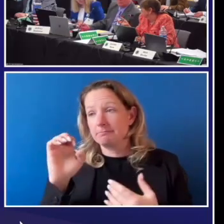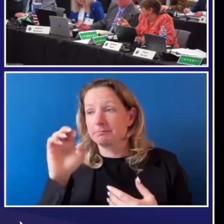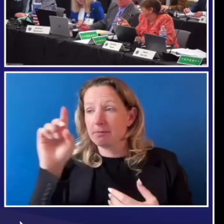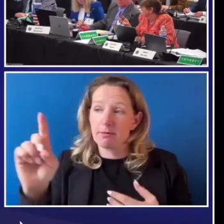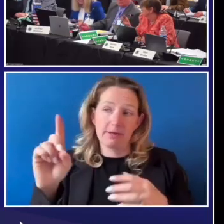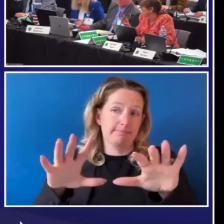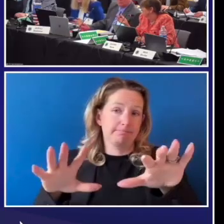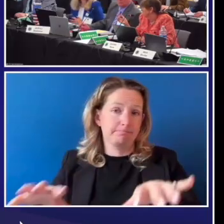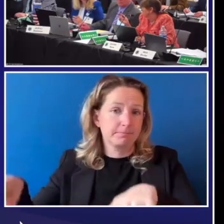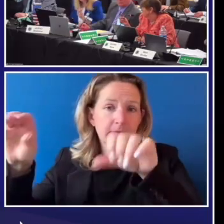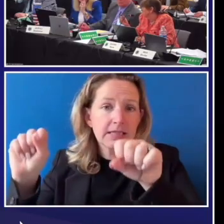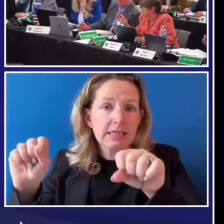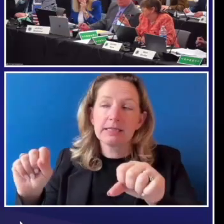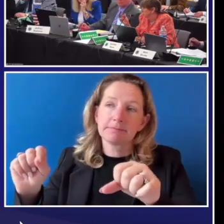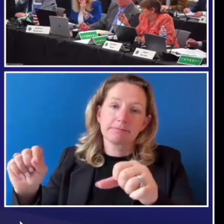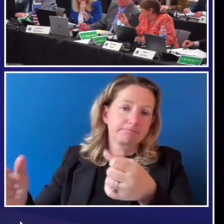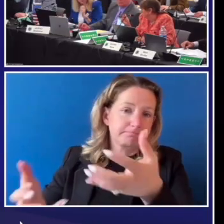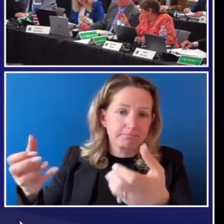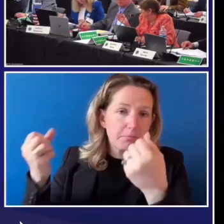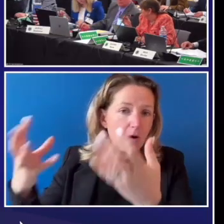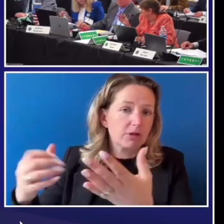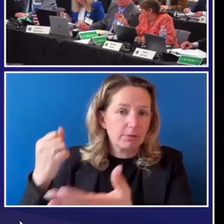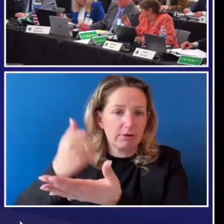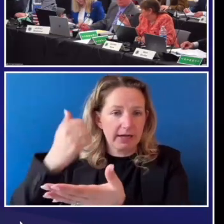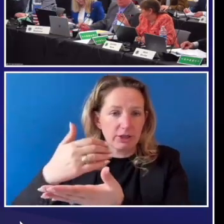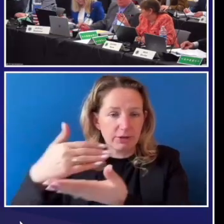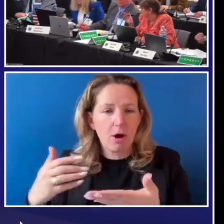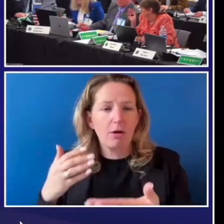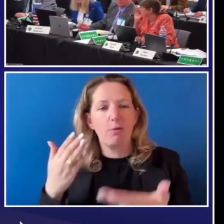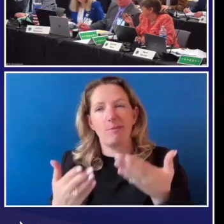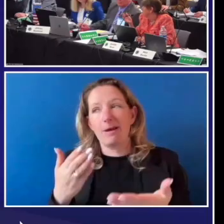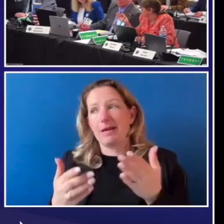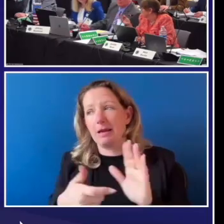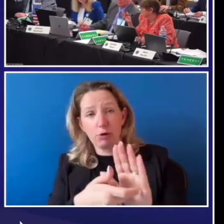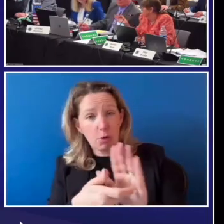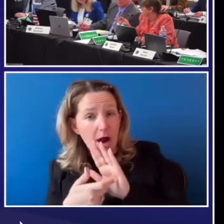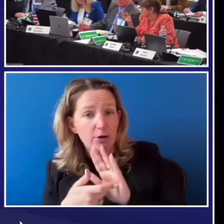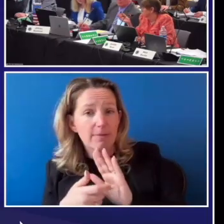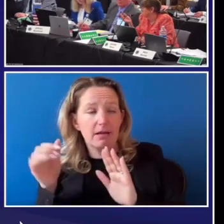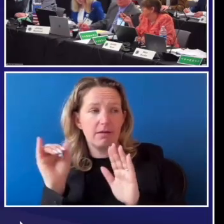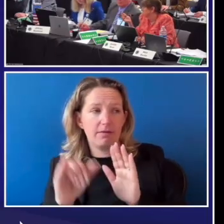um, or whether it's a requirement that they were, you know, that the other accreditors required to do something.